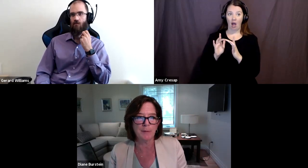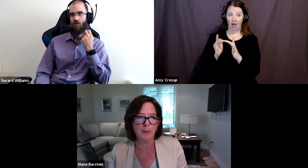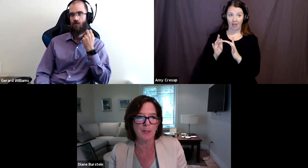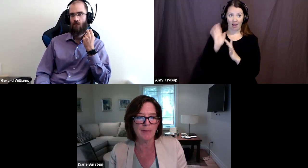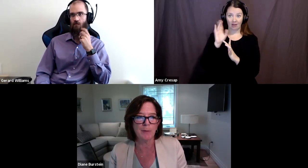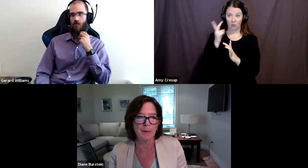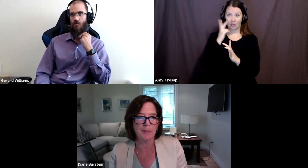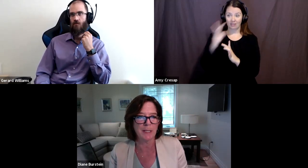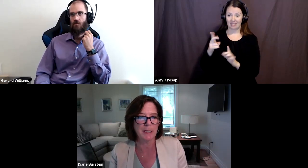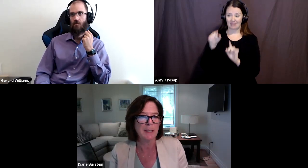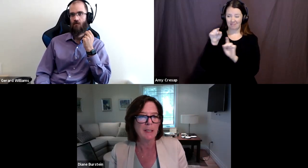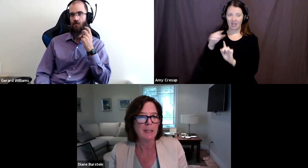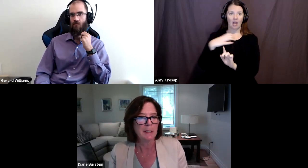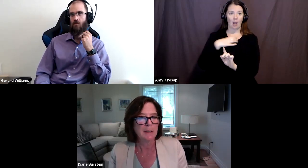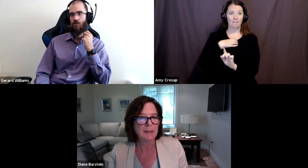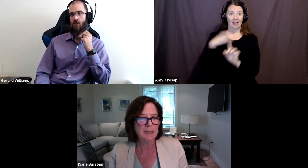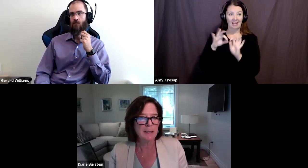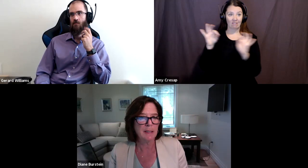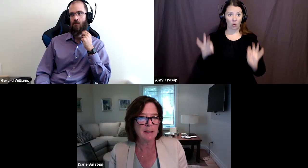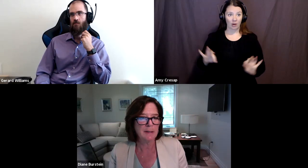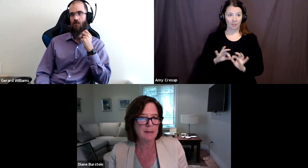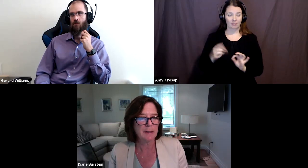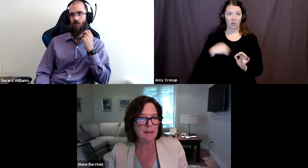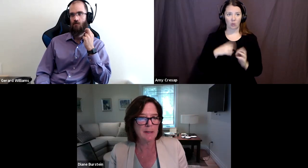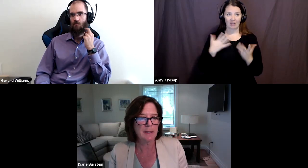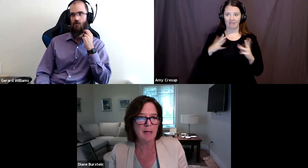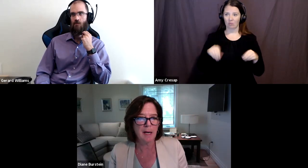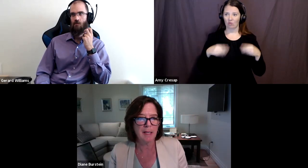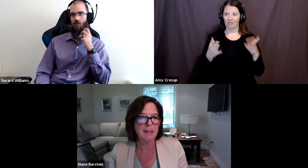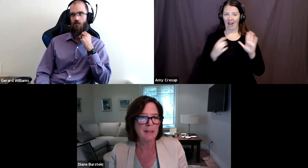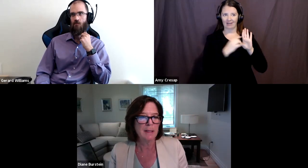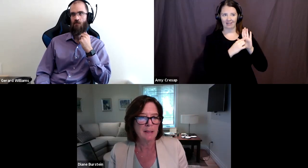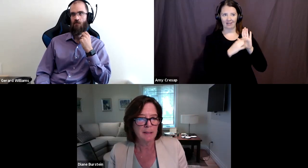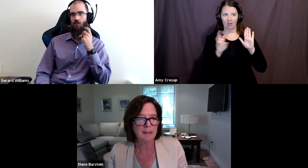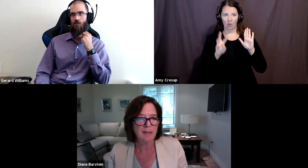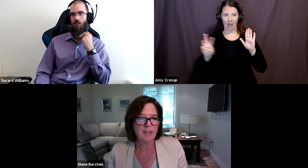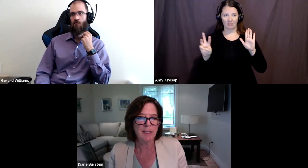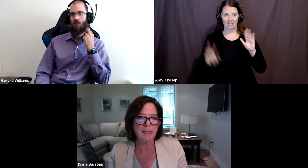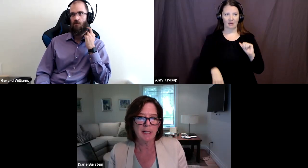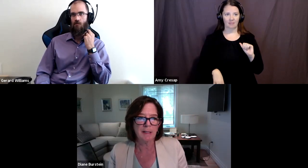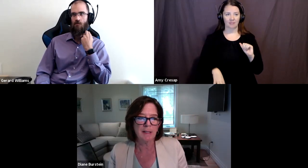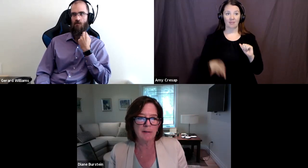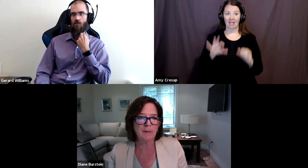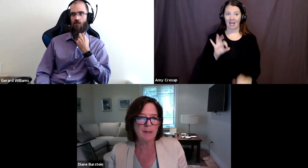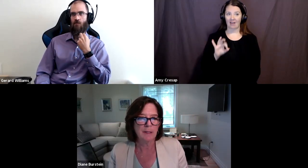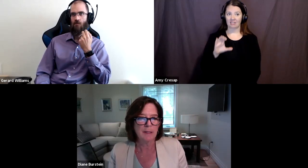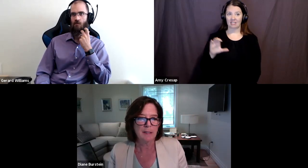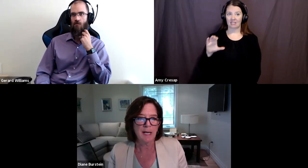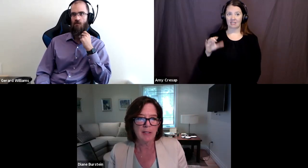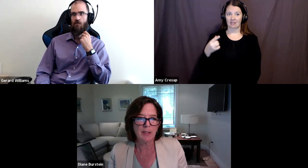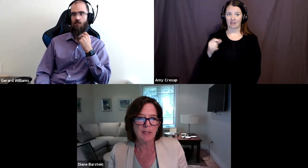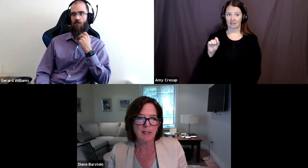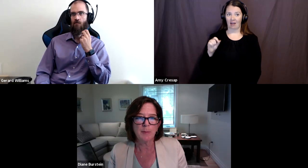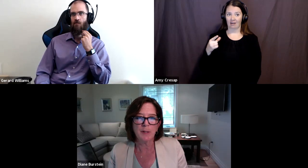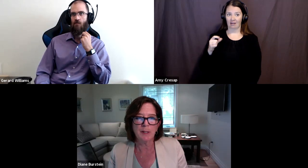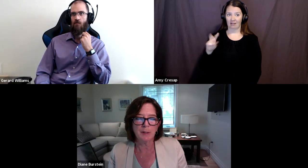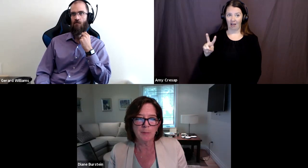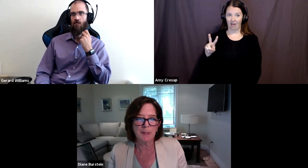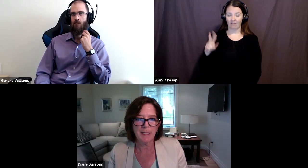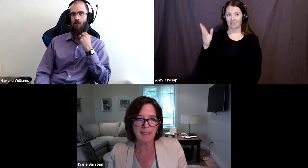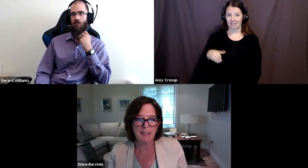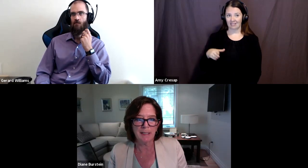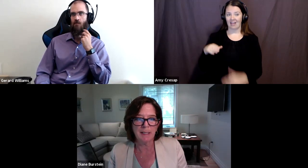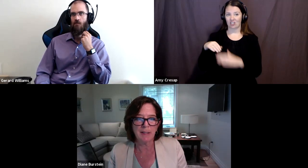form, we have the website listed on this slide. It's FCC.gov/accessibilitycomplaints.